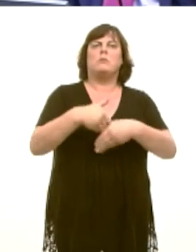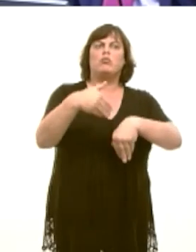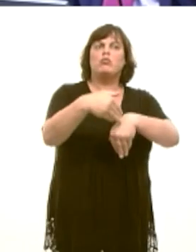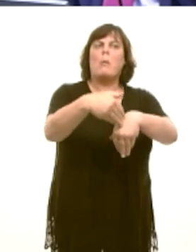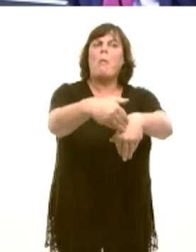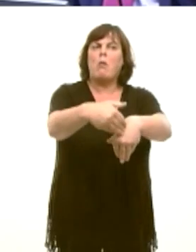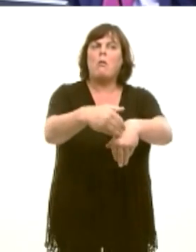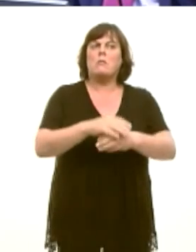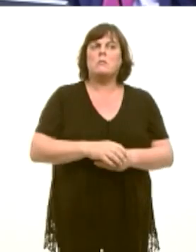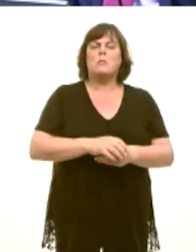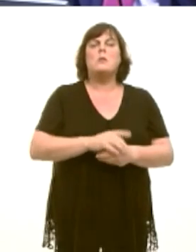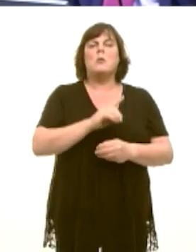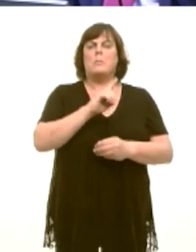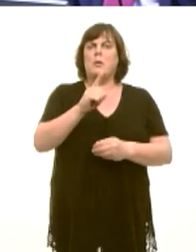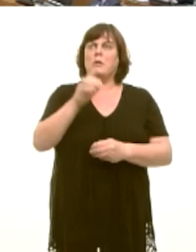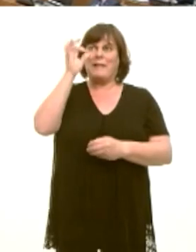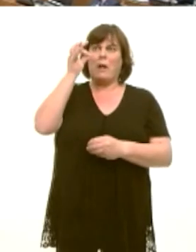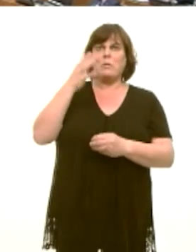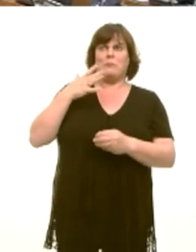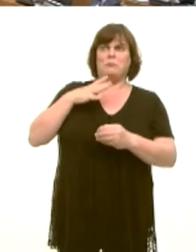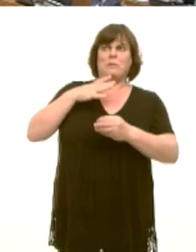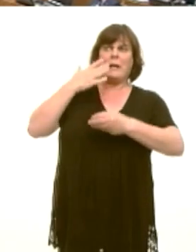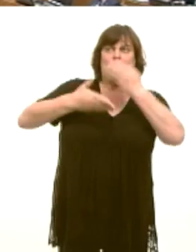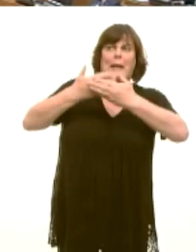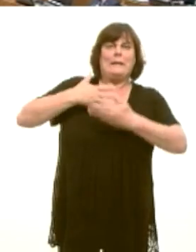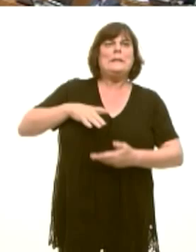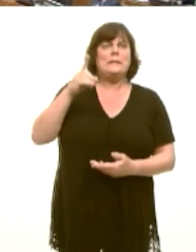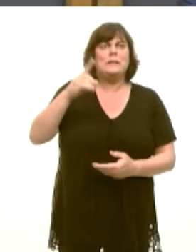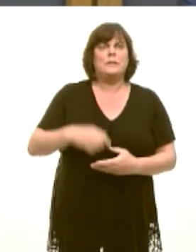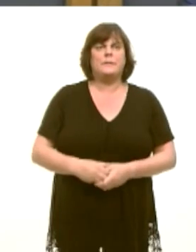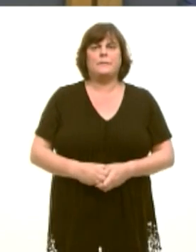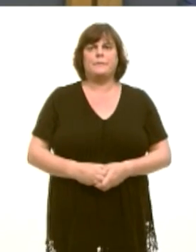of young people. But, it is for the council to explain. Y Llywydd / The Presiding Officer: We now move to questions from the party leaders,